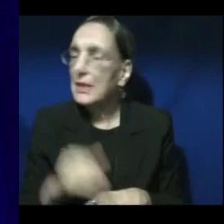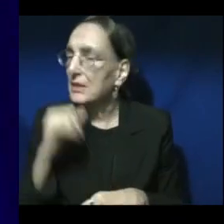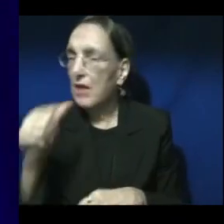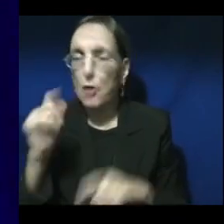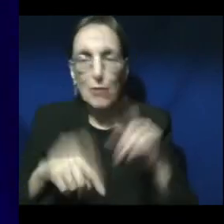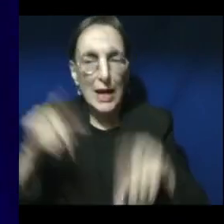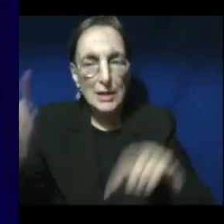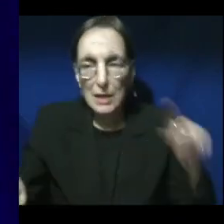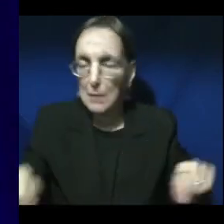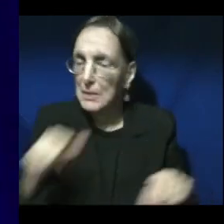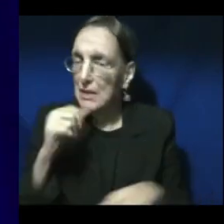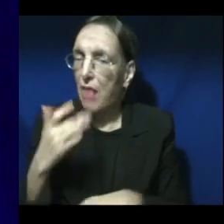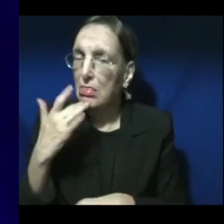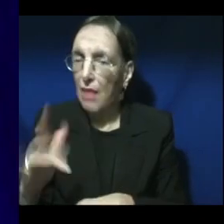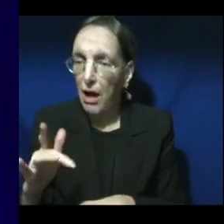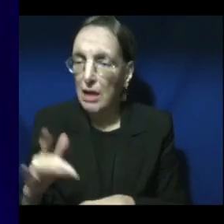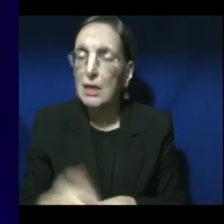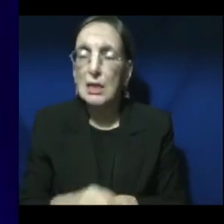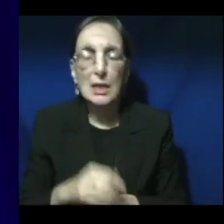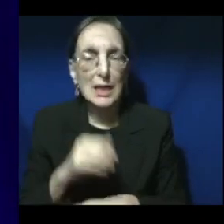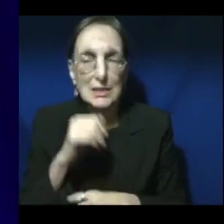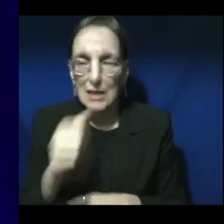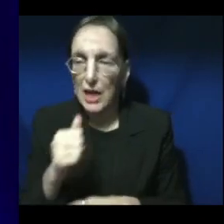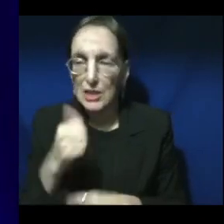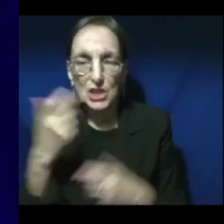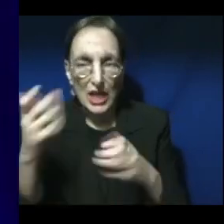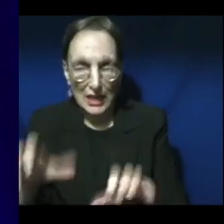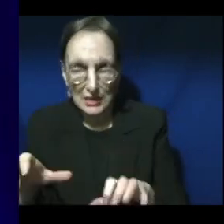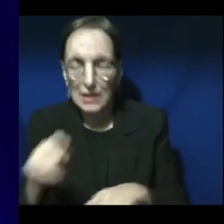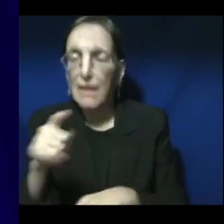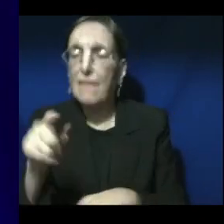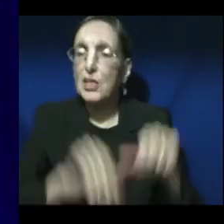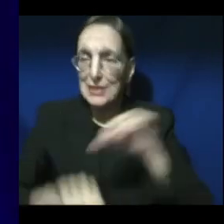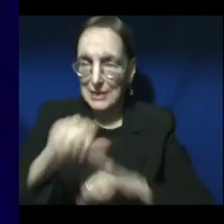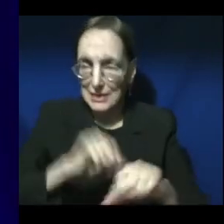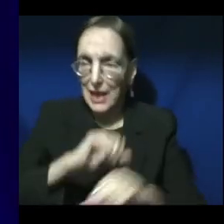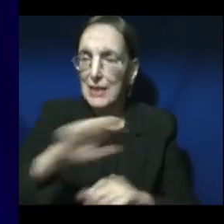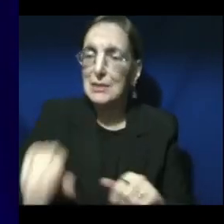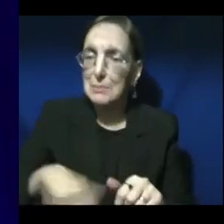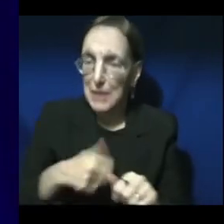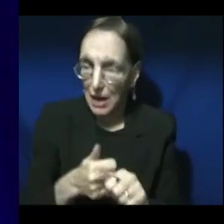There’s a science behind why certain language is more effective than others, and if we understand